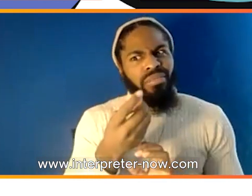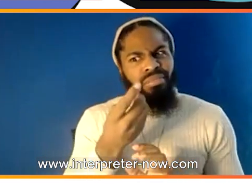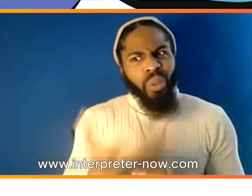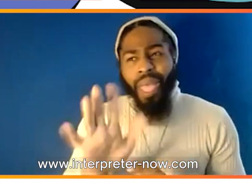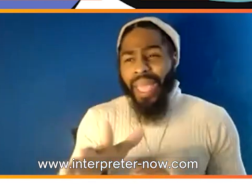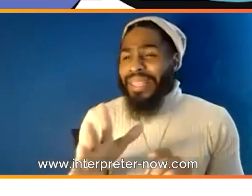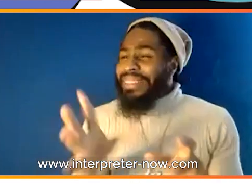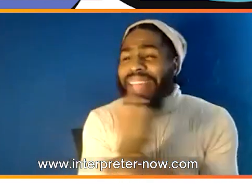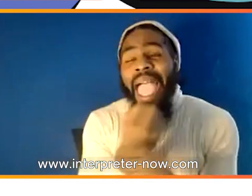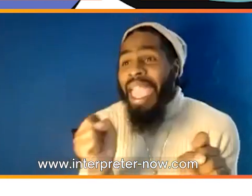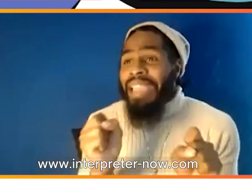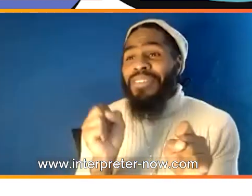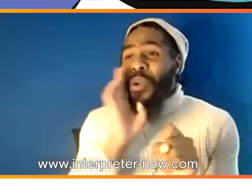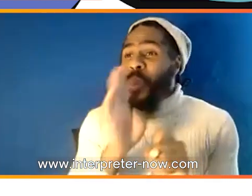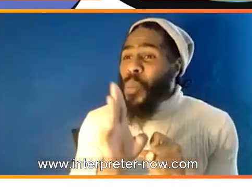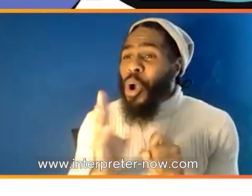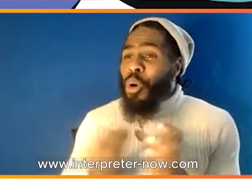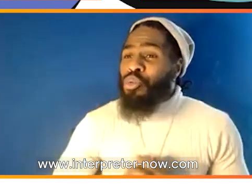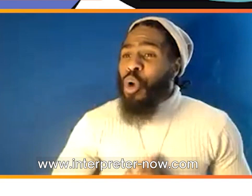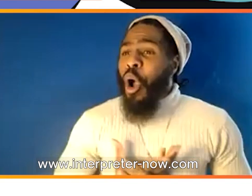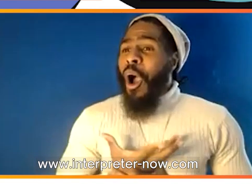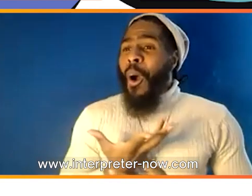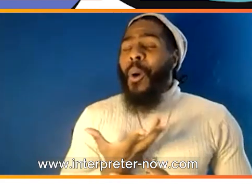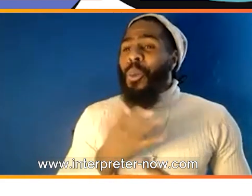you're going to become a better leader. You're going to build a happier, more productive